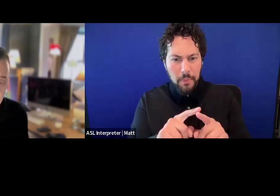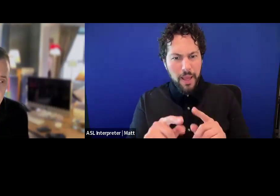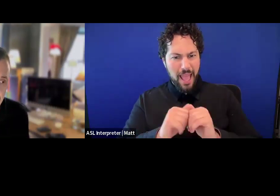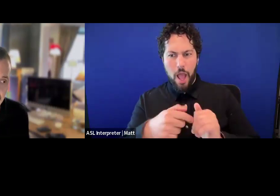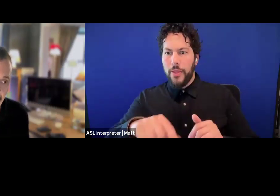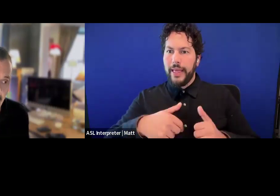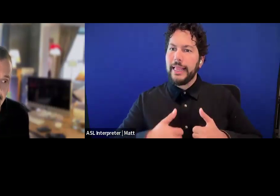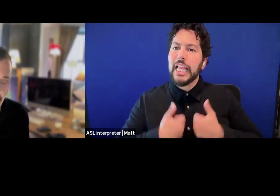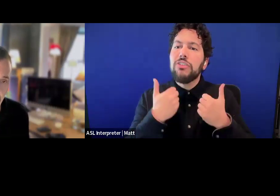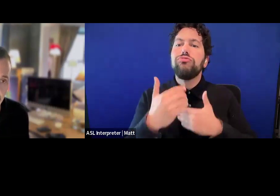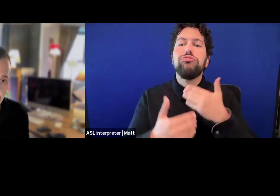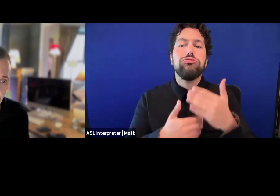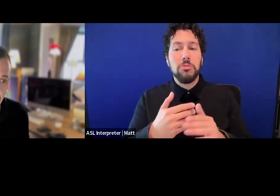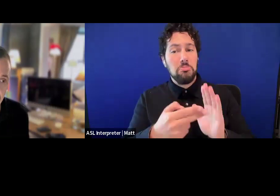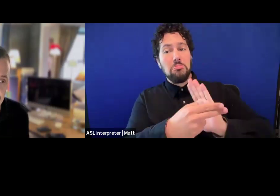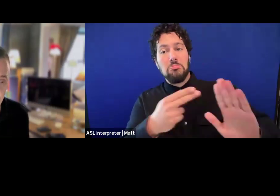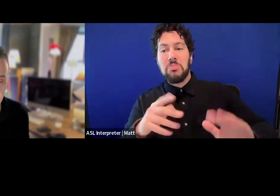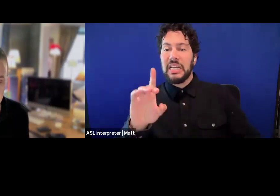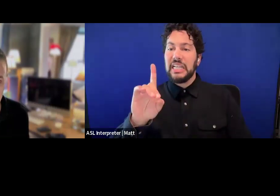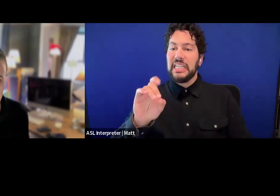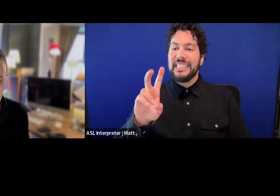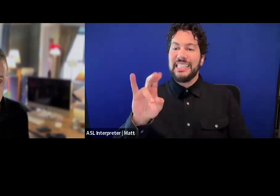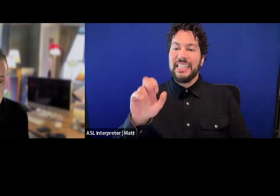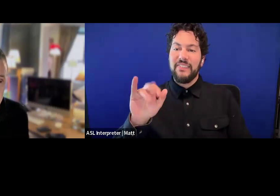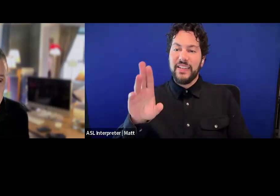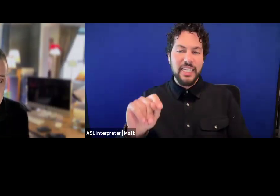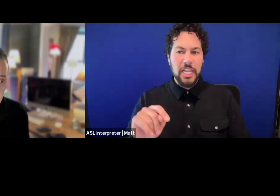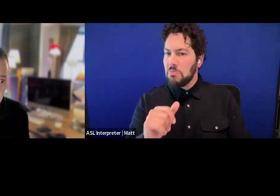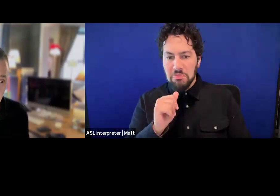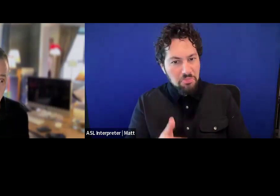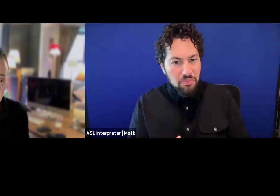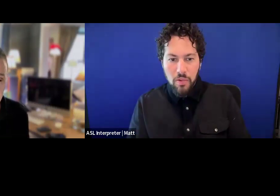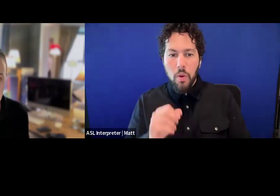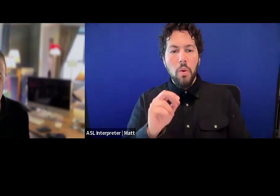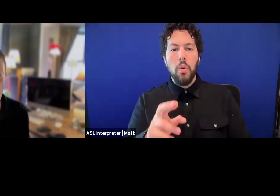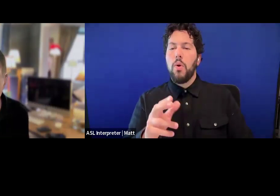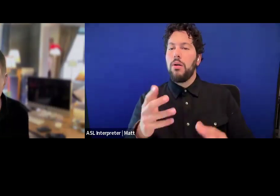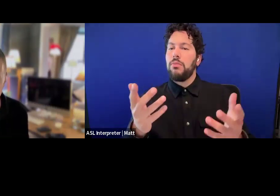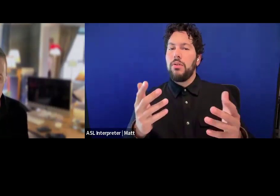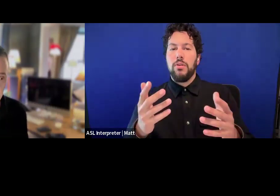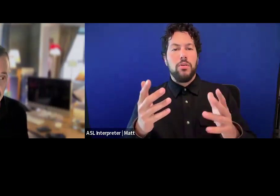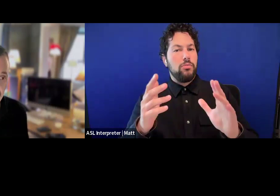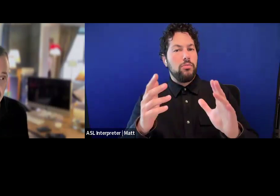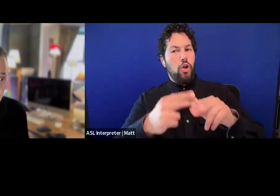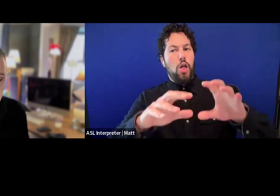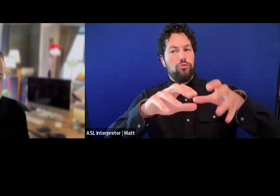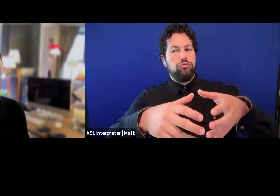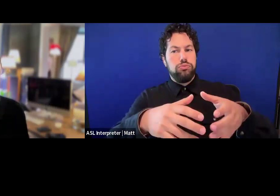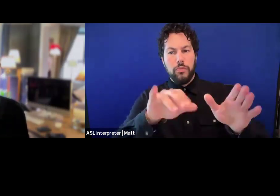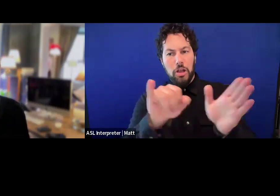They are not coherently organized as identity. They are often not even fully articulated.